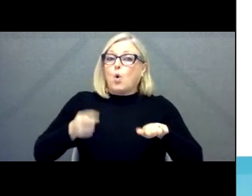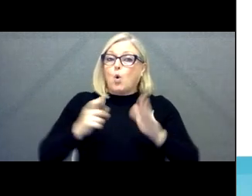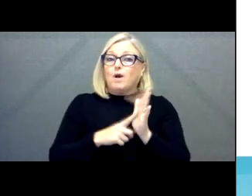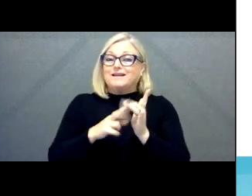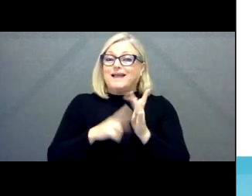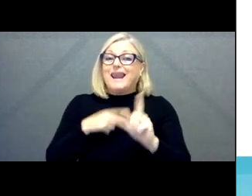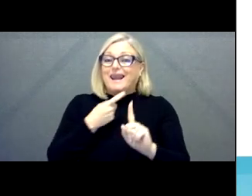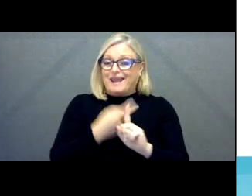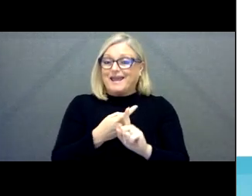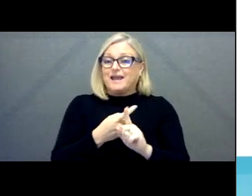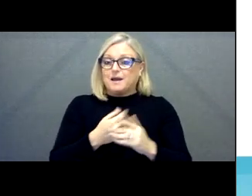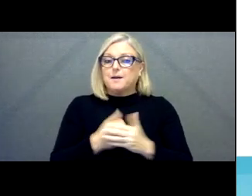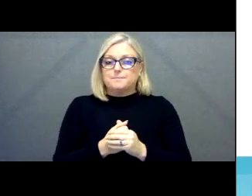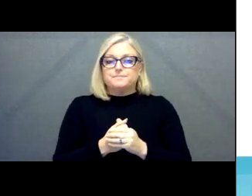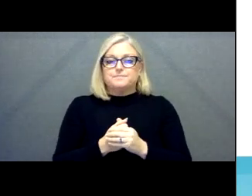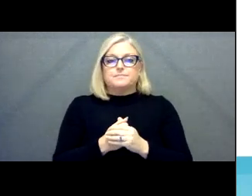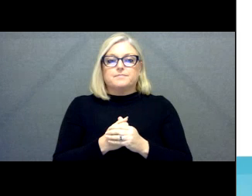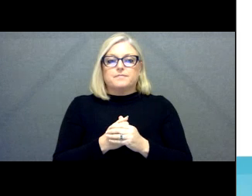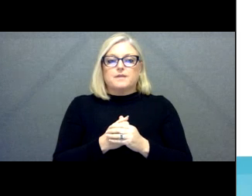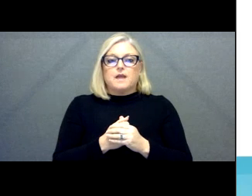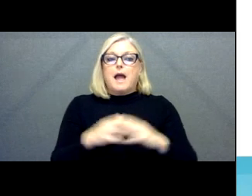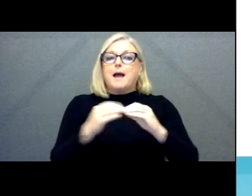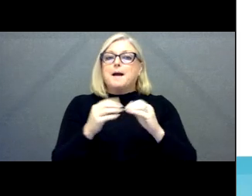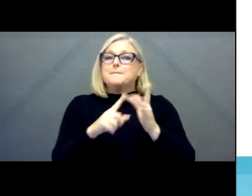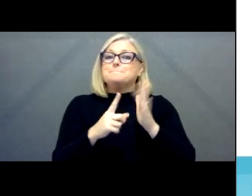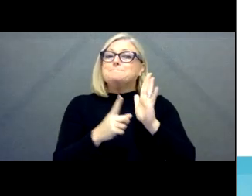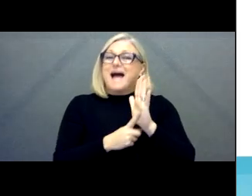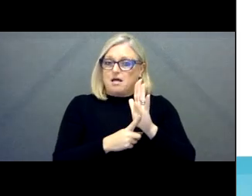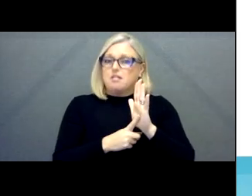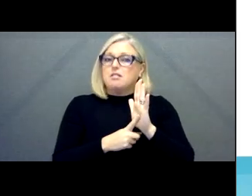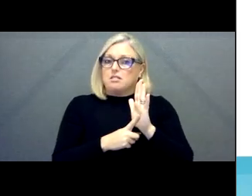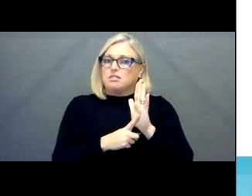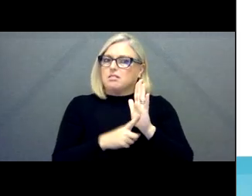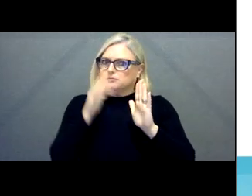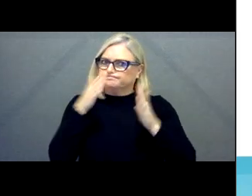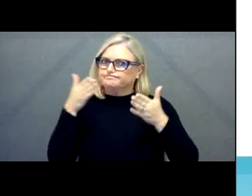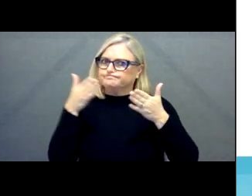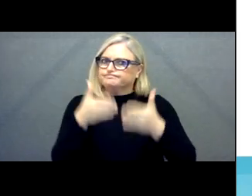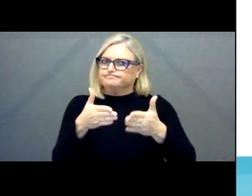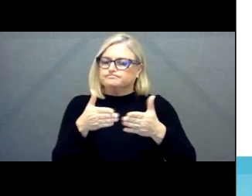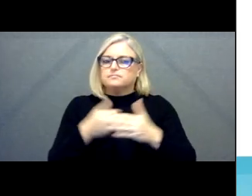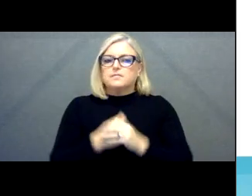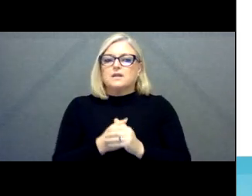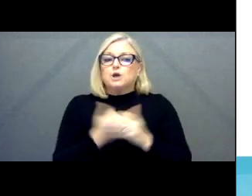based program and it's designed to help with a range of issues that um can lead to offending